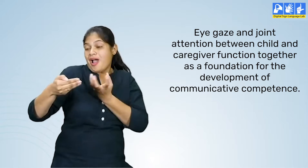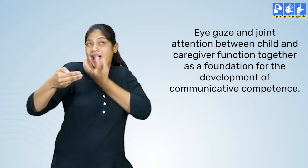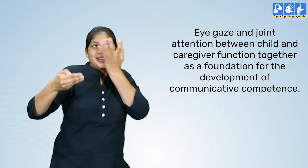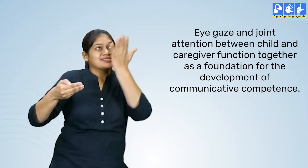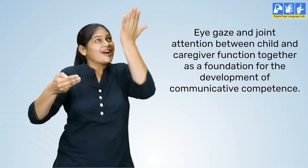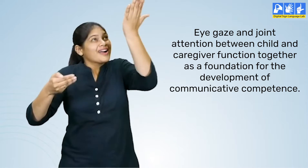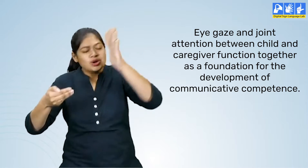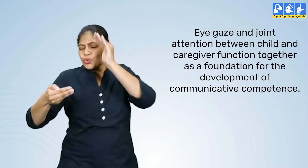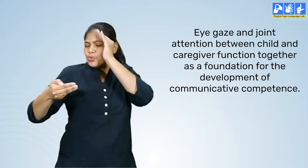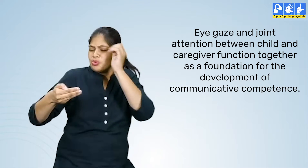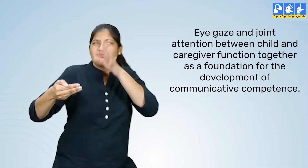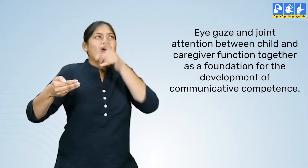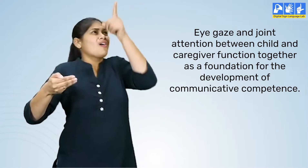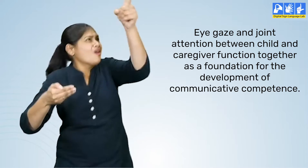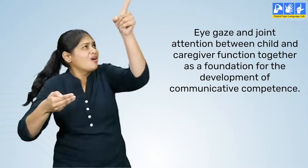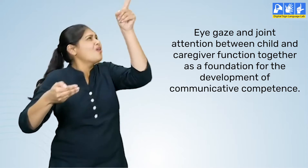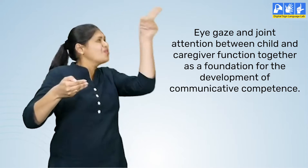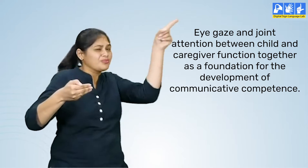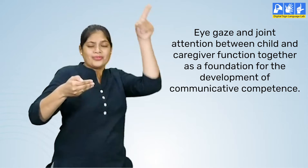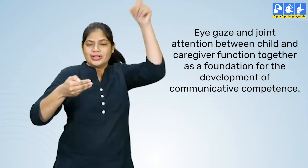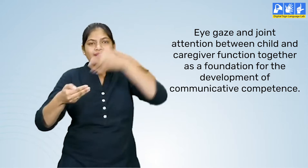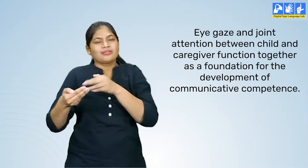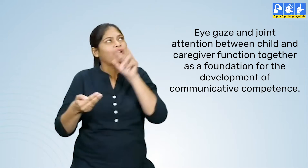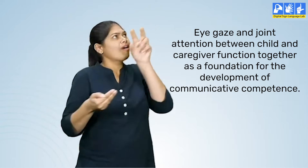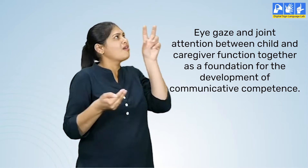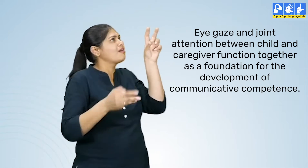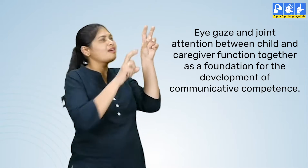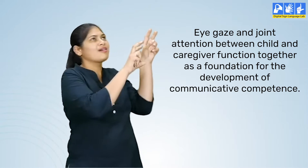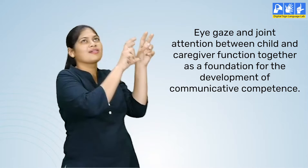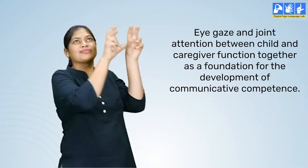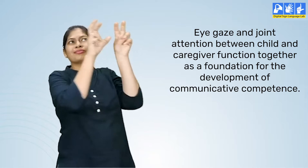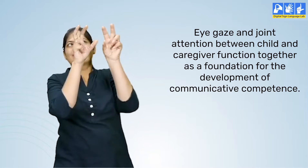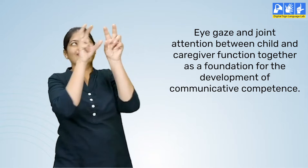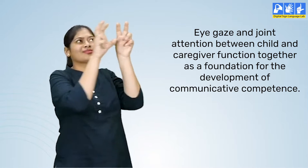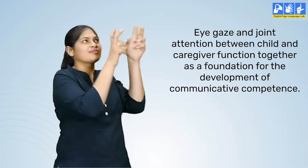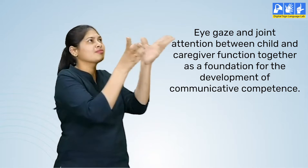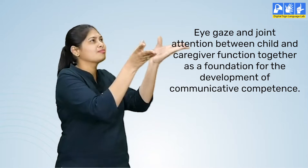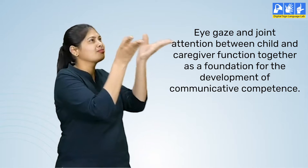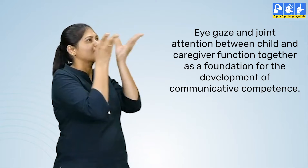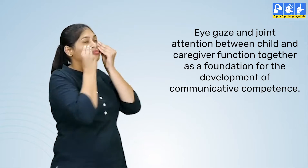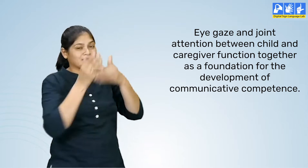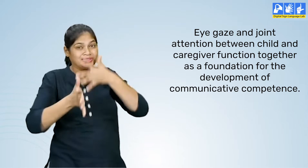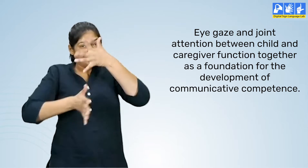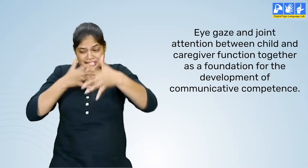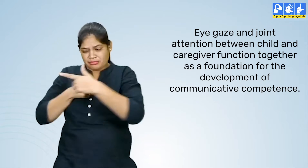she keep passing the information about her surroundings,